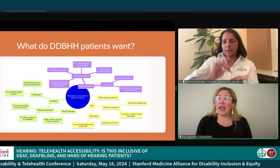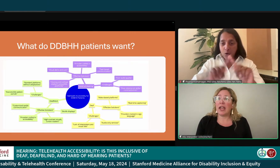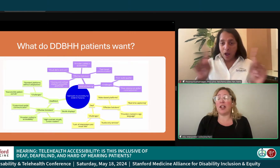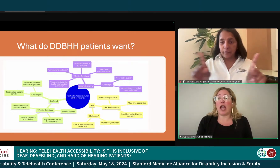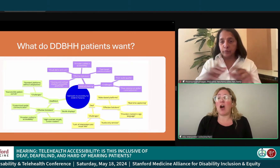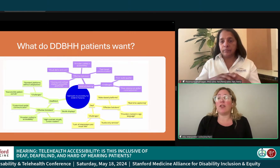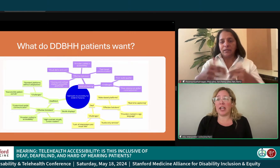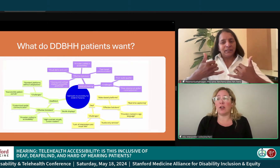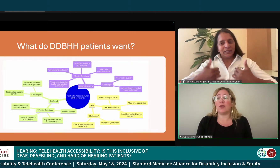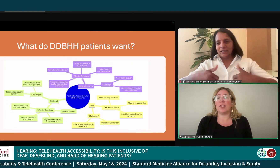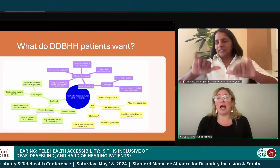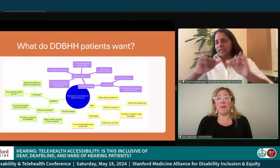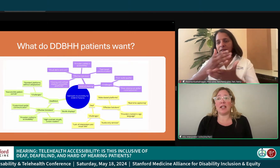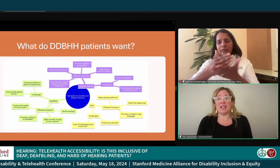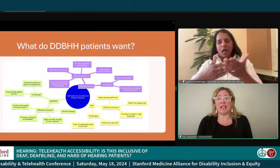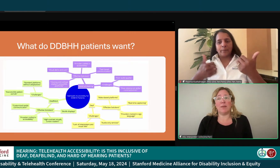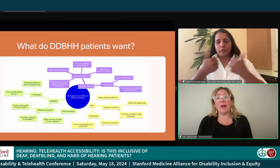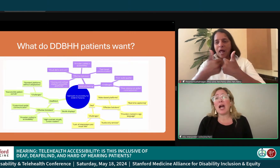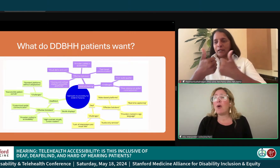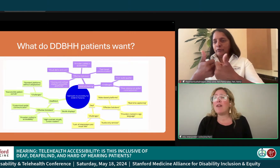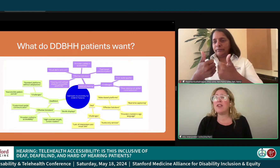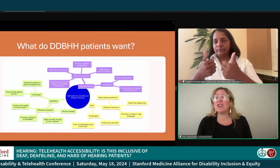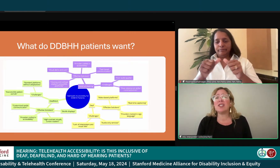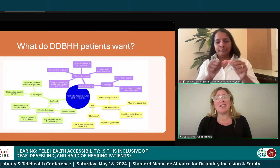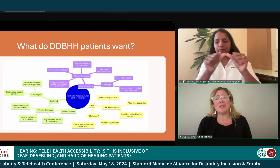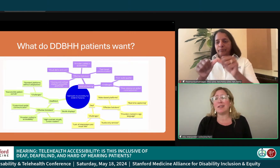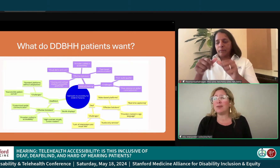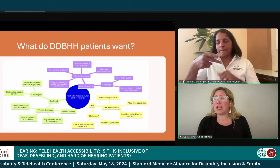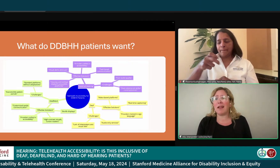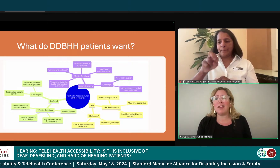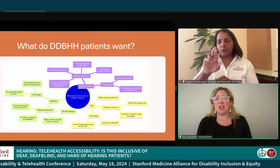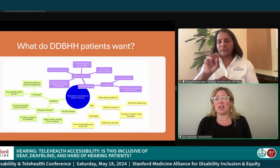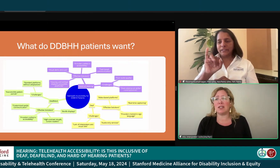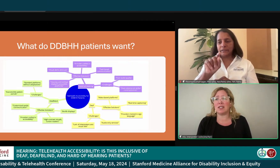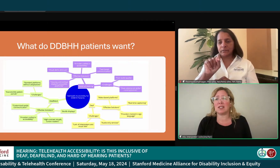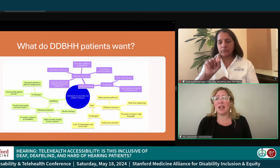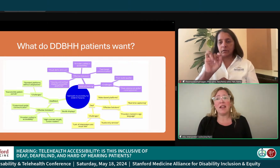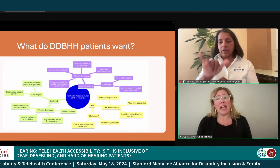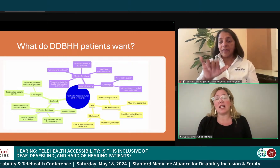getting their health care through telemedicine. But however, there's still some challenges that